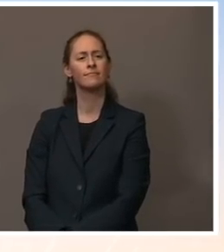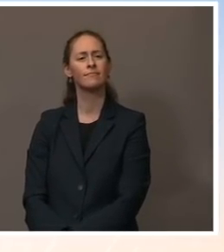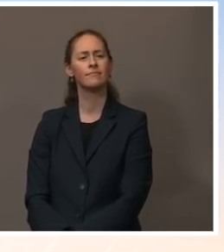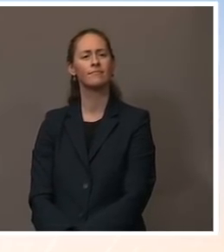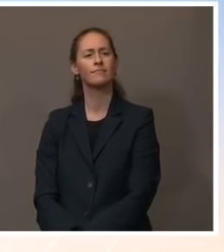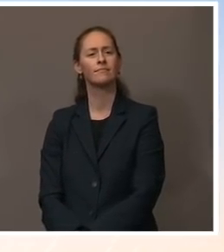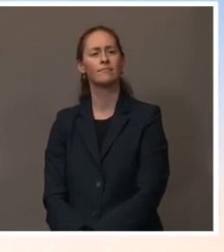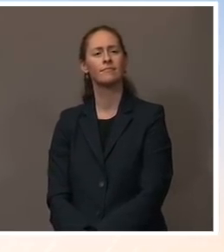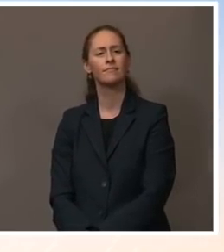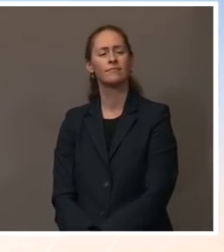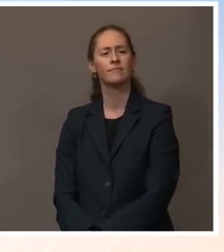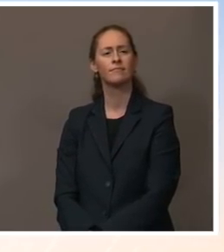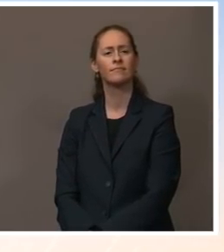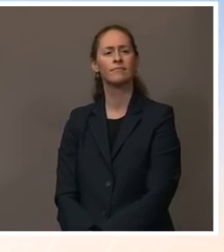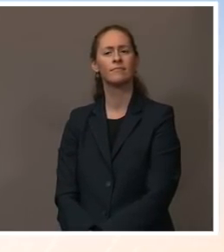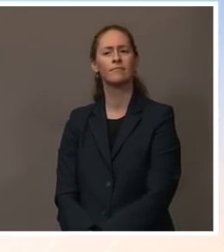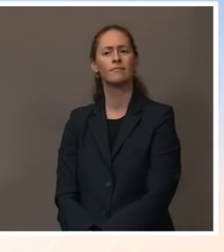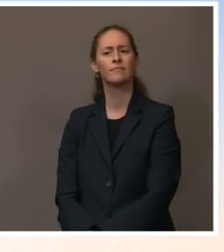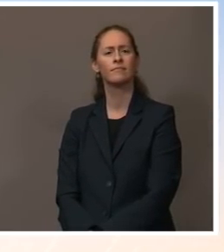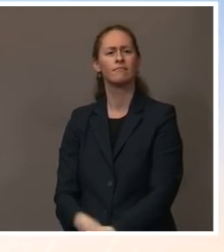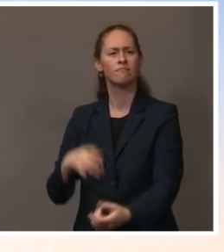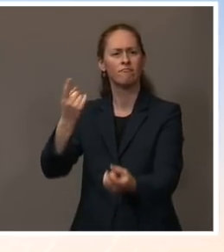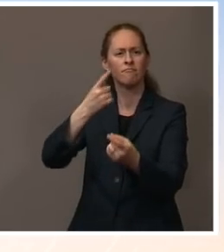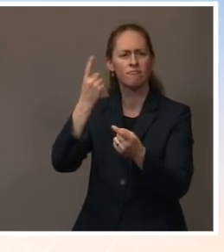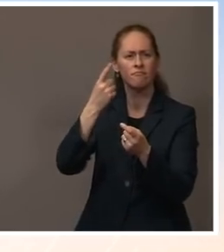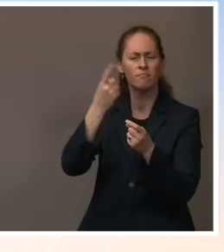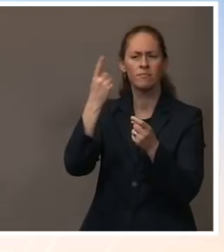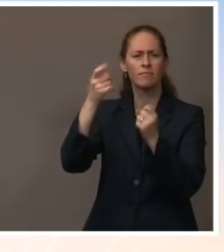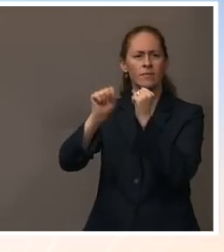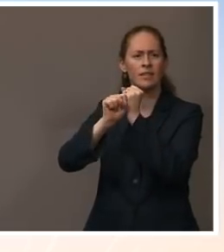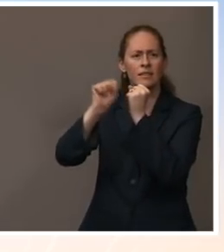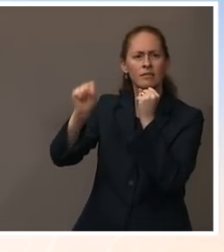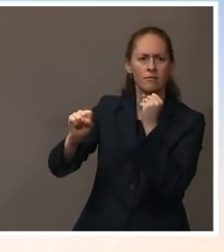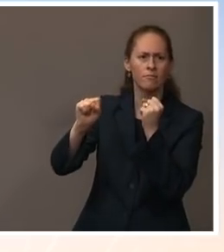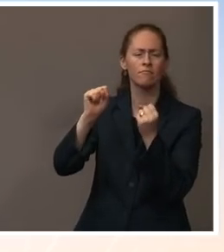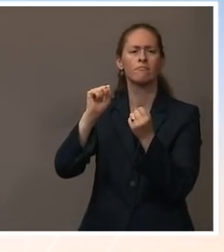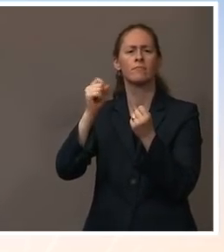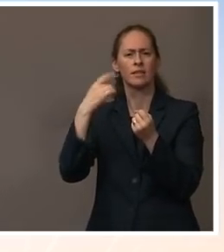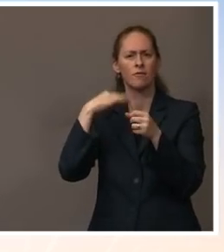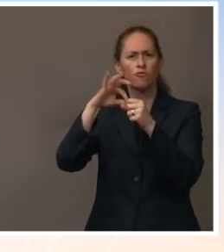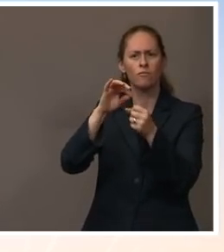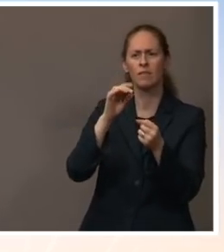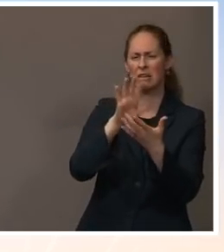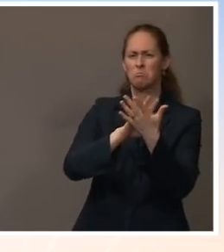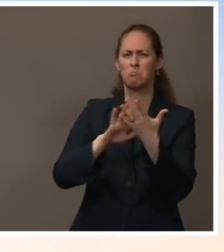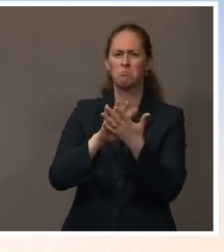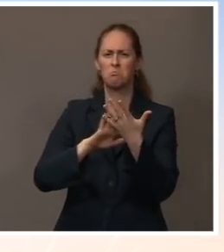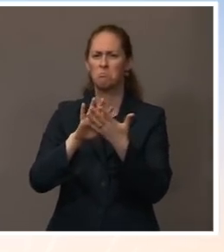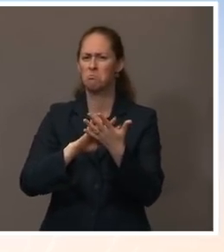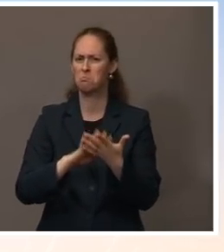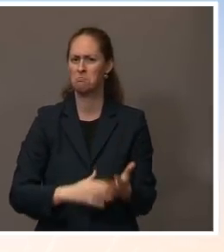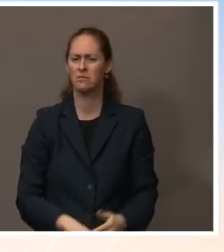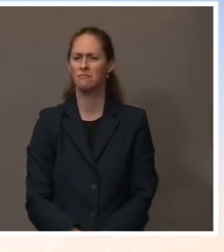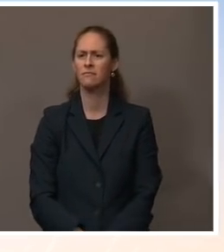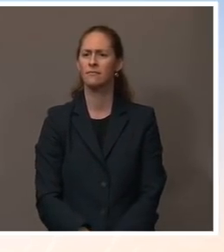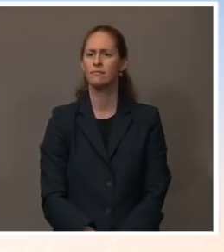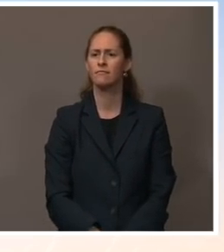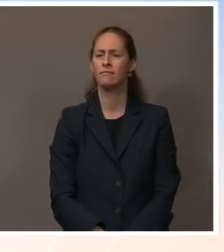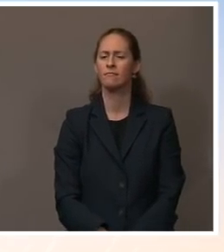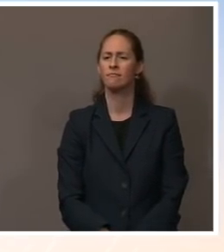you brought the extension up. You brought the extension up of voting rights, and -- Ms. Psaki: What -- I think that happened long before The Press: Right, but you brought it up as to --